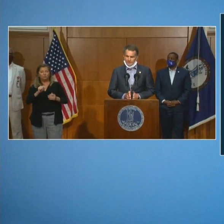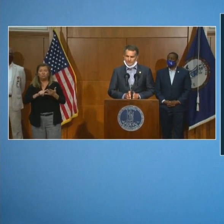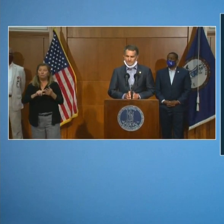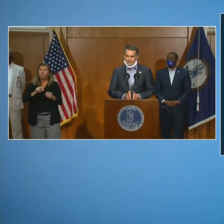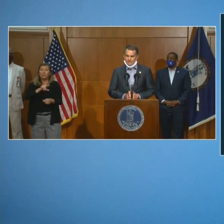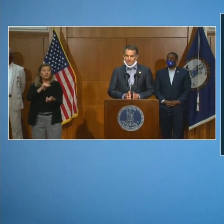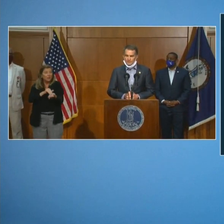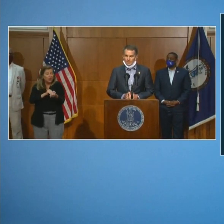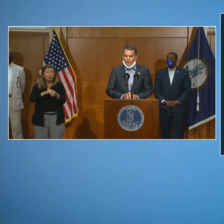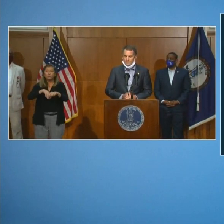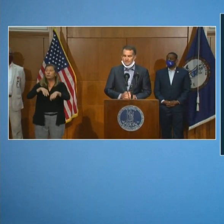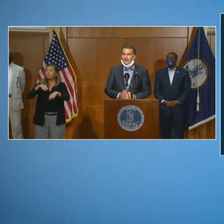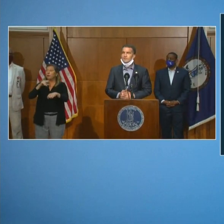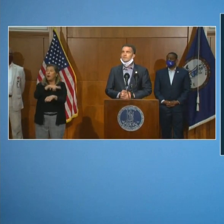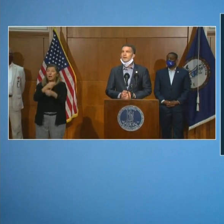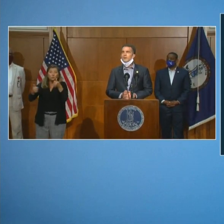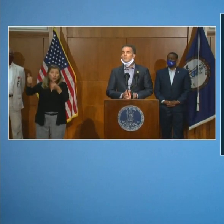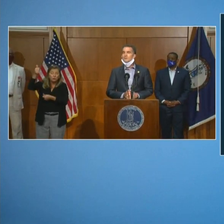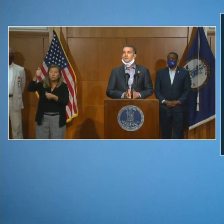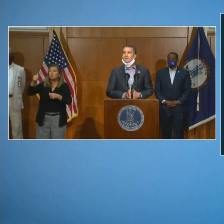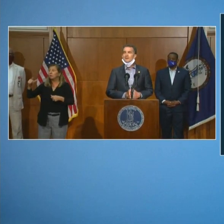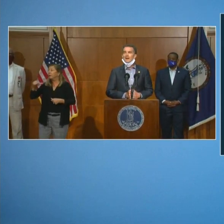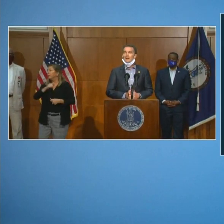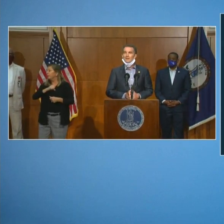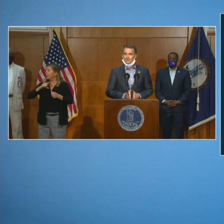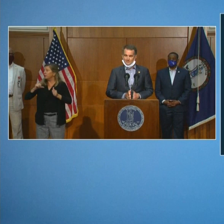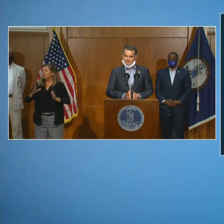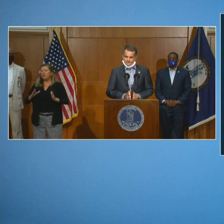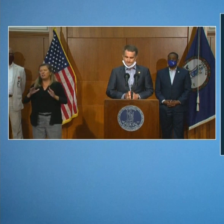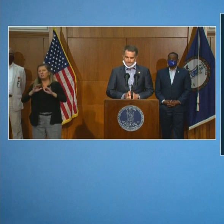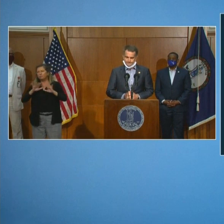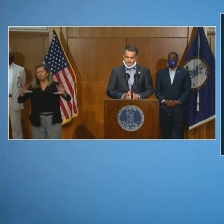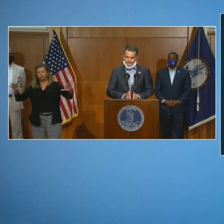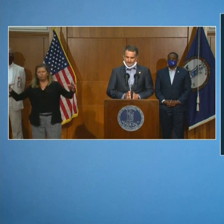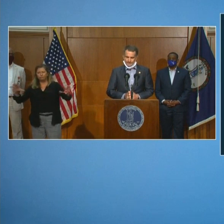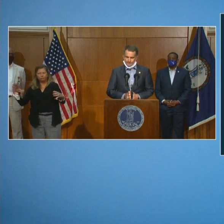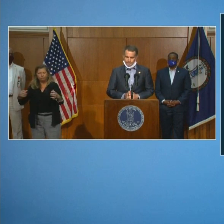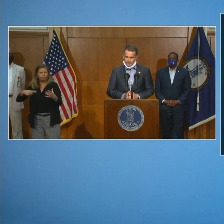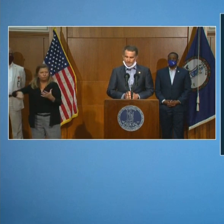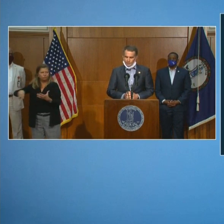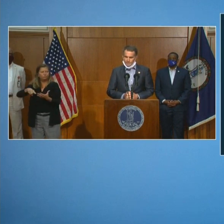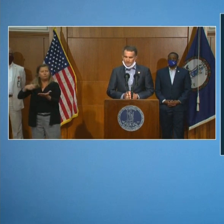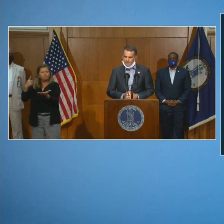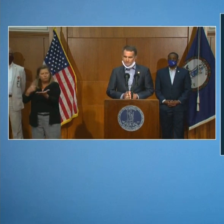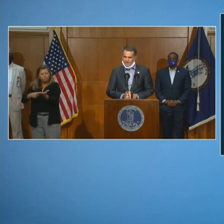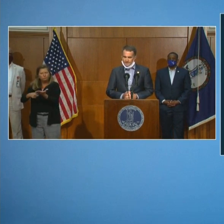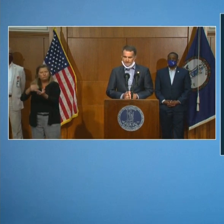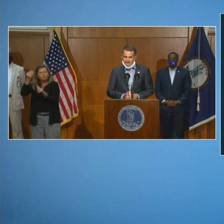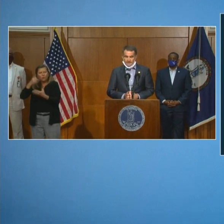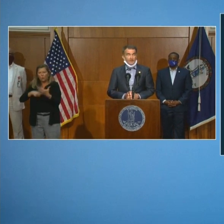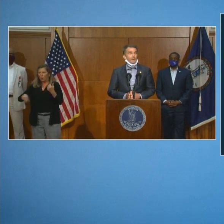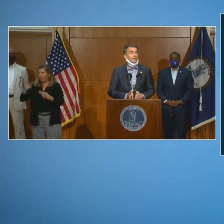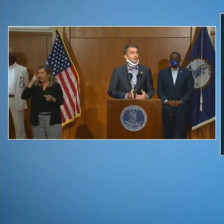LEADERS LATE LATE. ADVOCATES FOR LATIN X. RIDGE INCHED DOCTORS. BROAD INTEREST